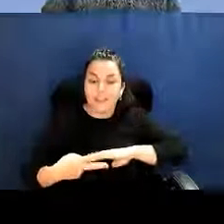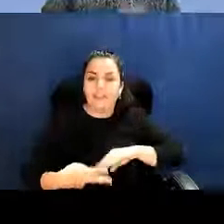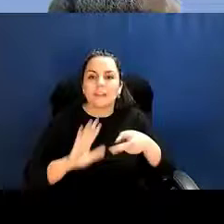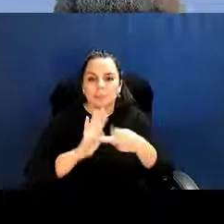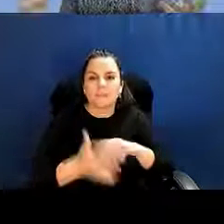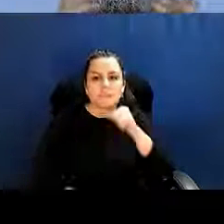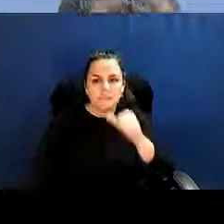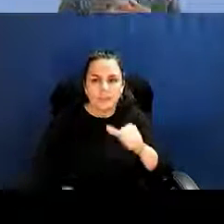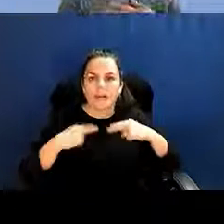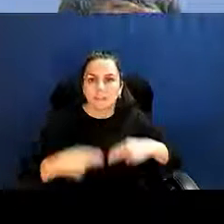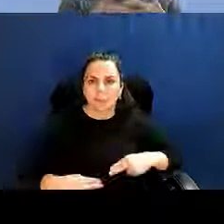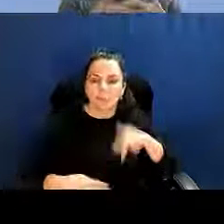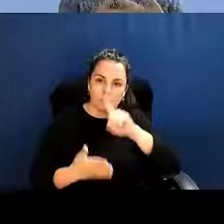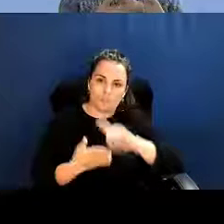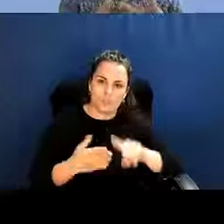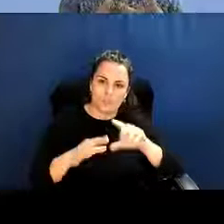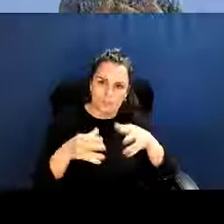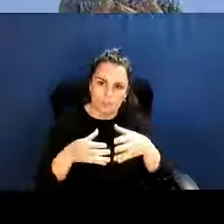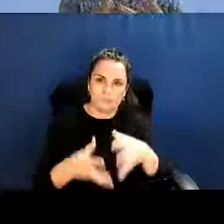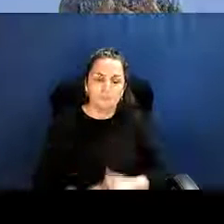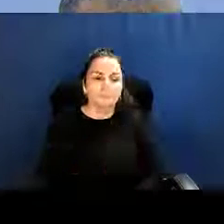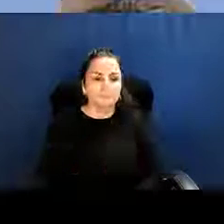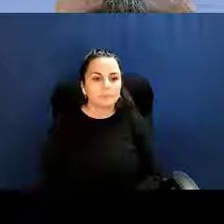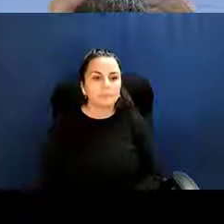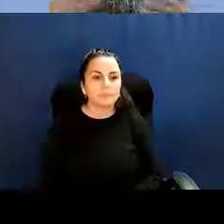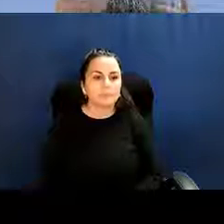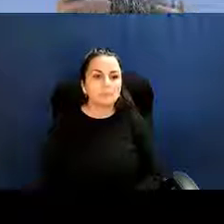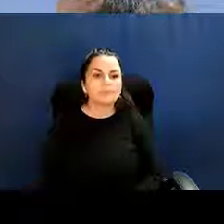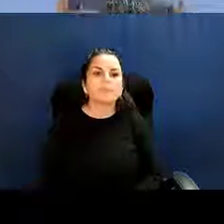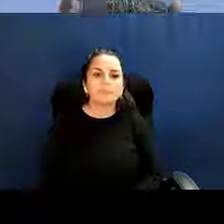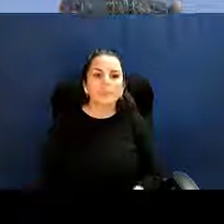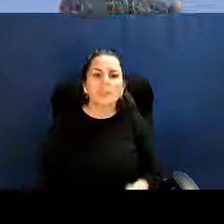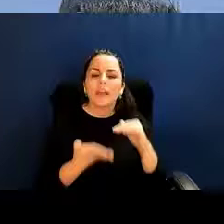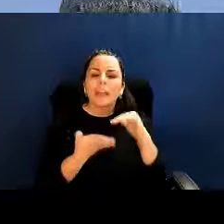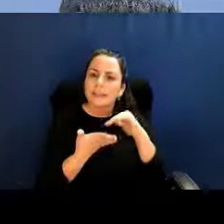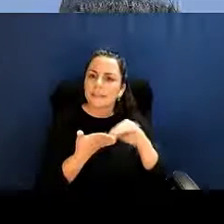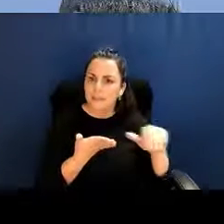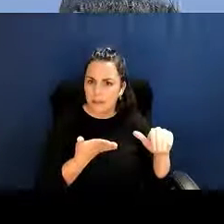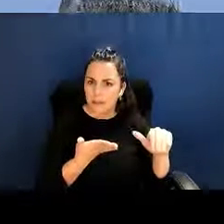So coming back to this idea about exempt. If you remember the first two scenarios,